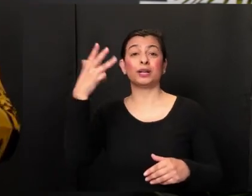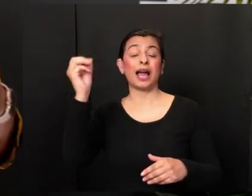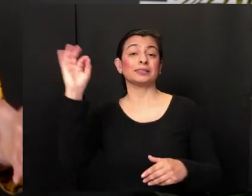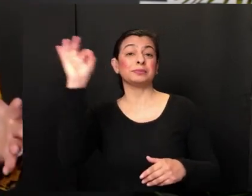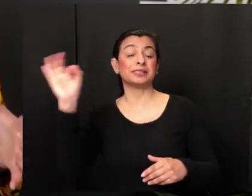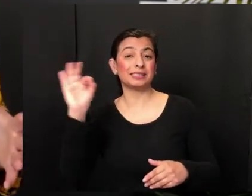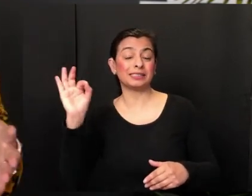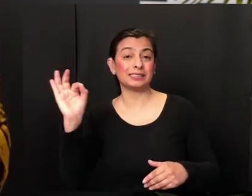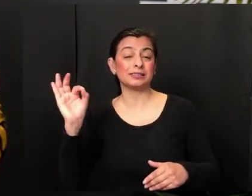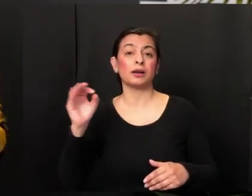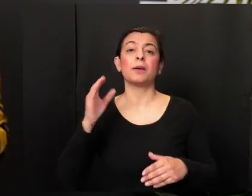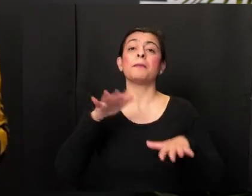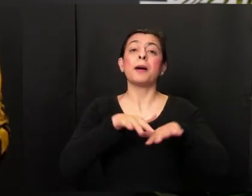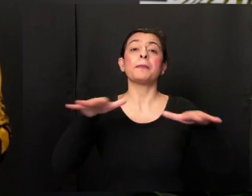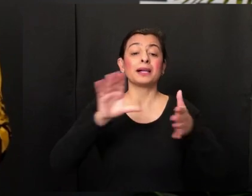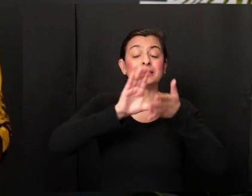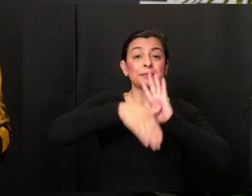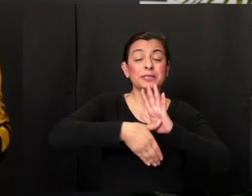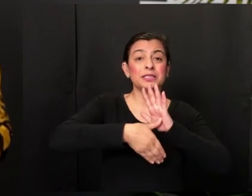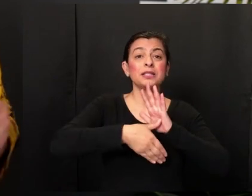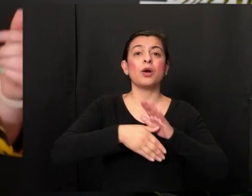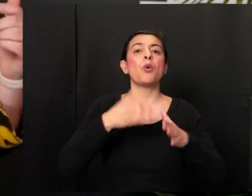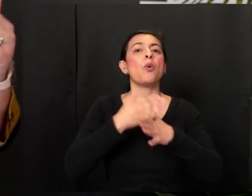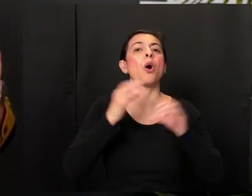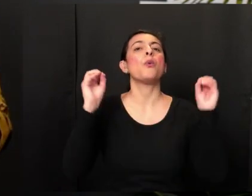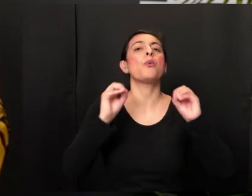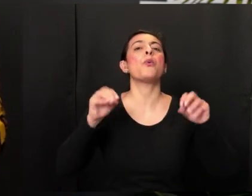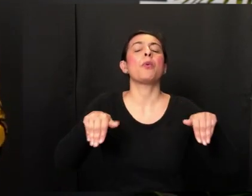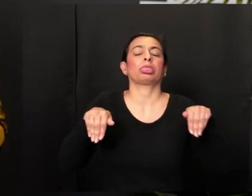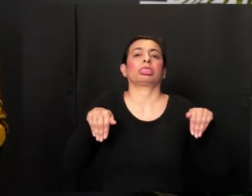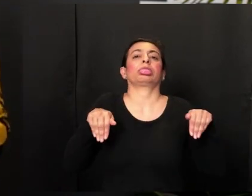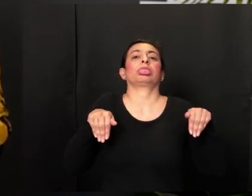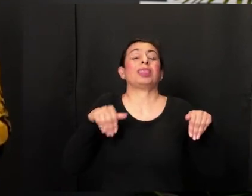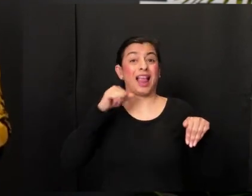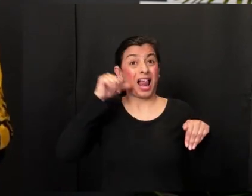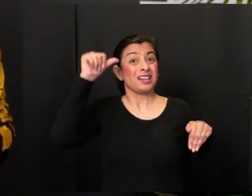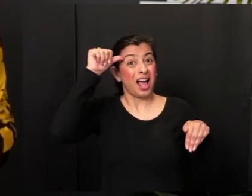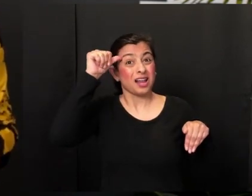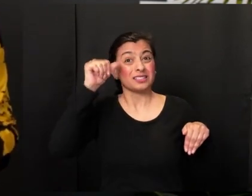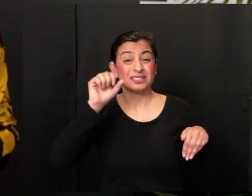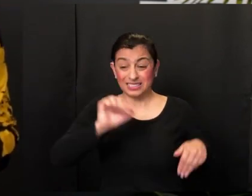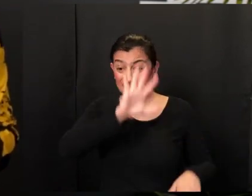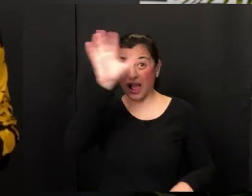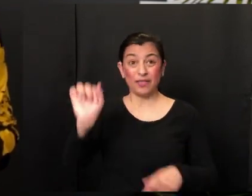of working age, are unemployed. In South Africa employees with disabilities